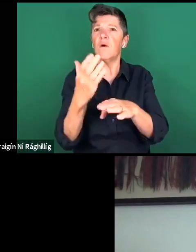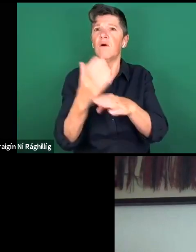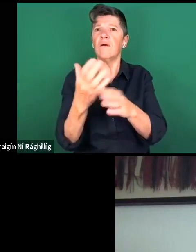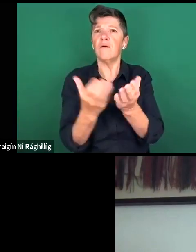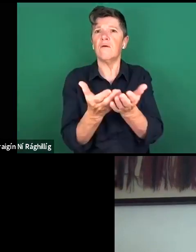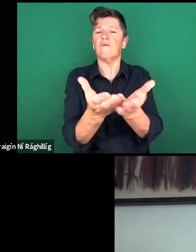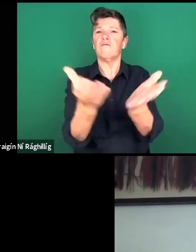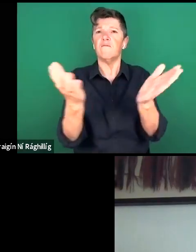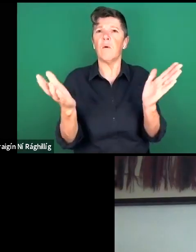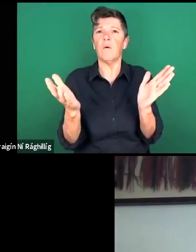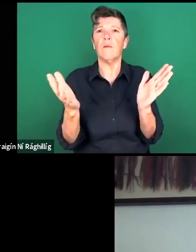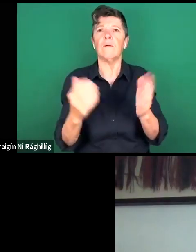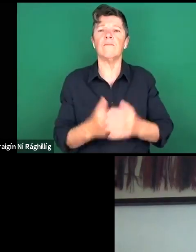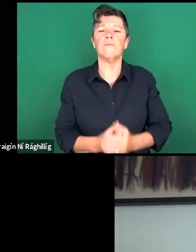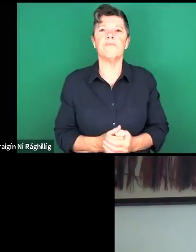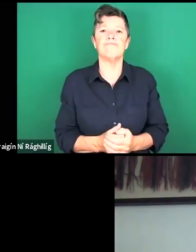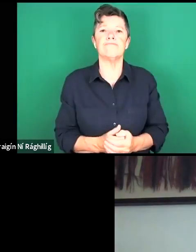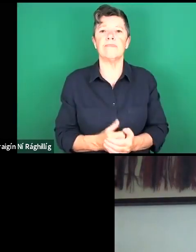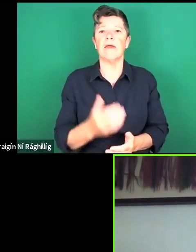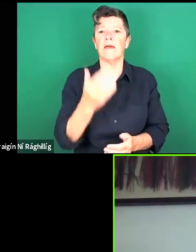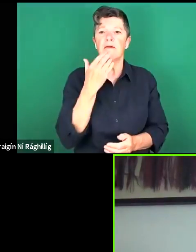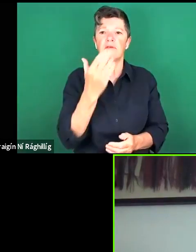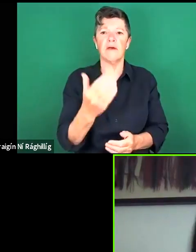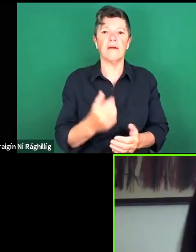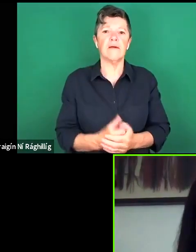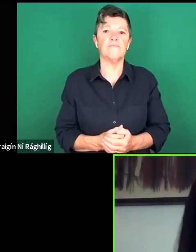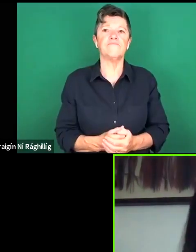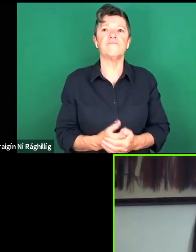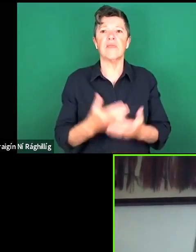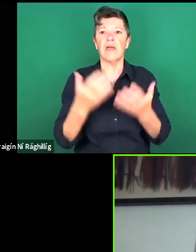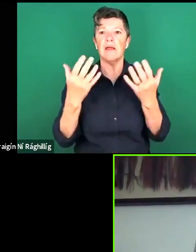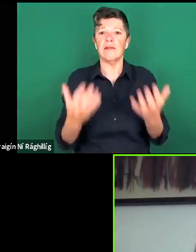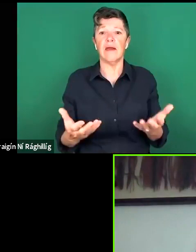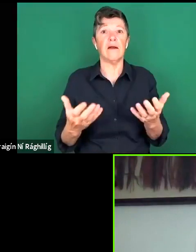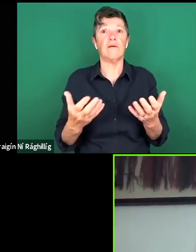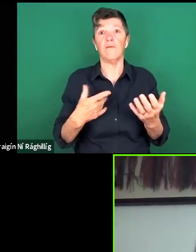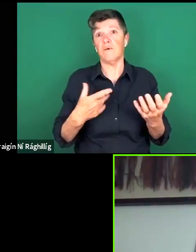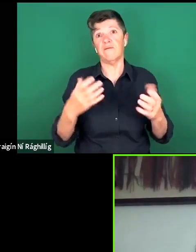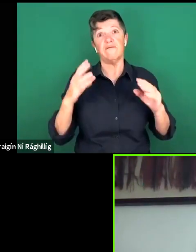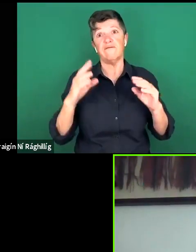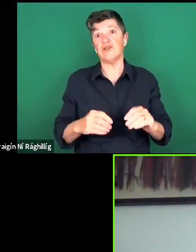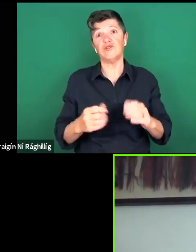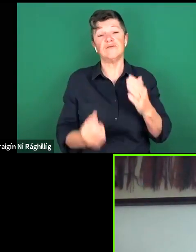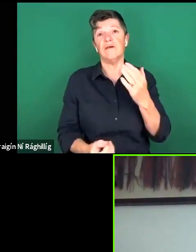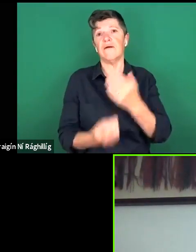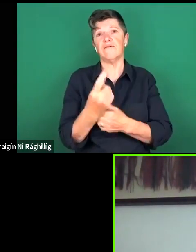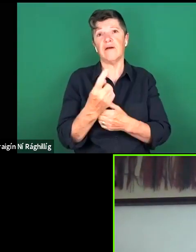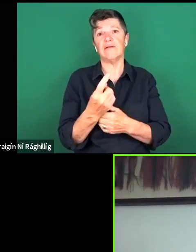about ignoring it rather than than